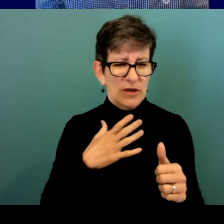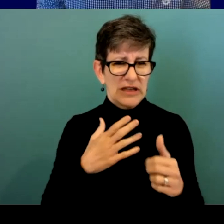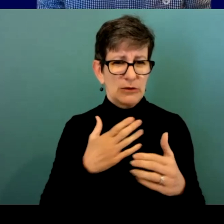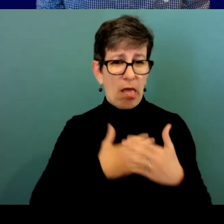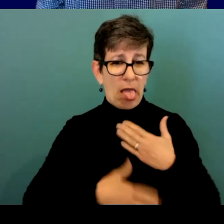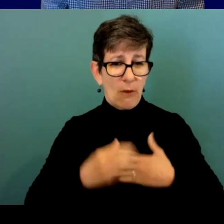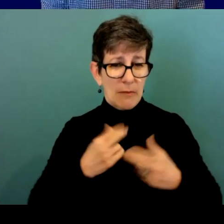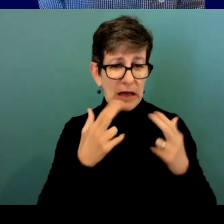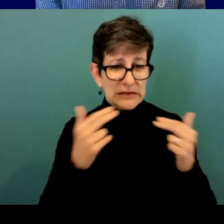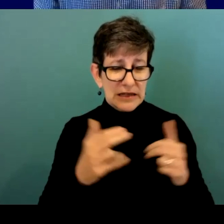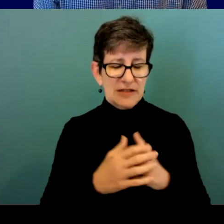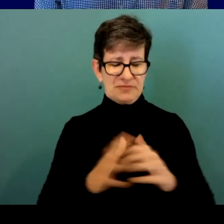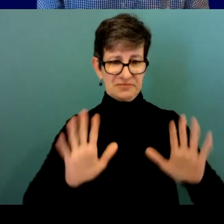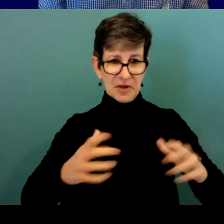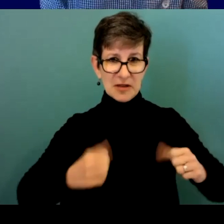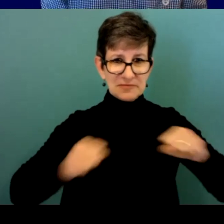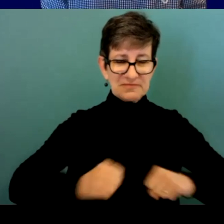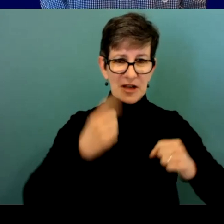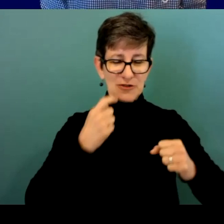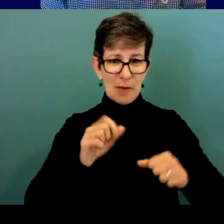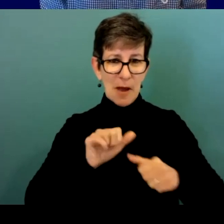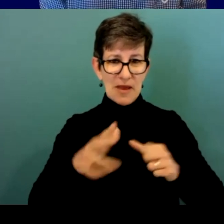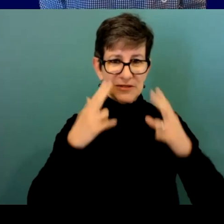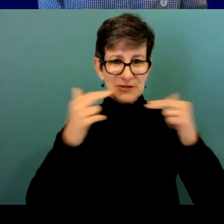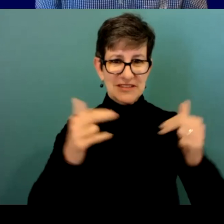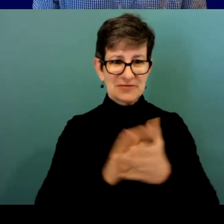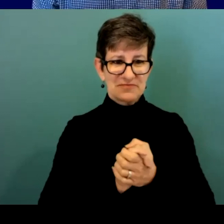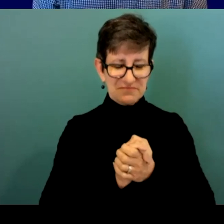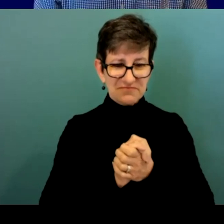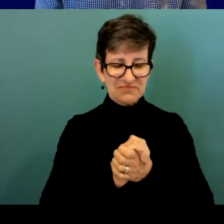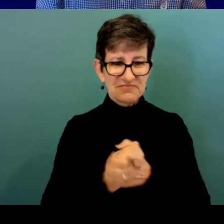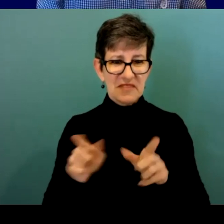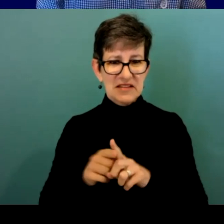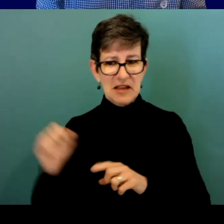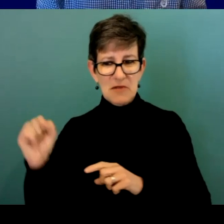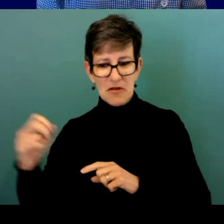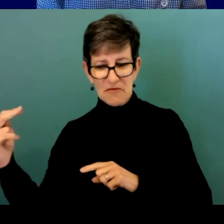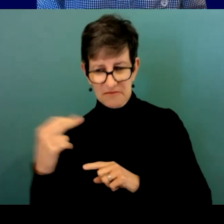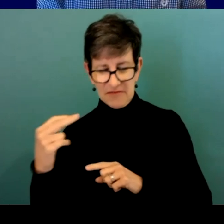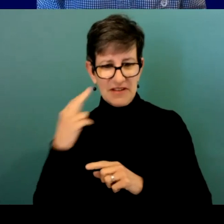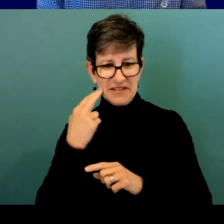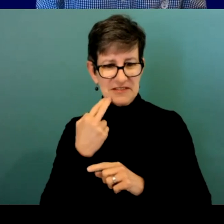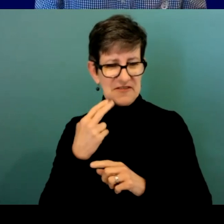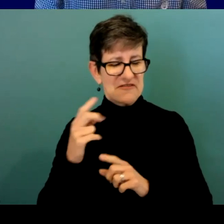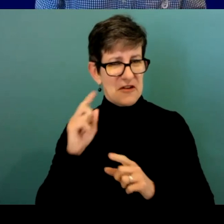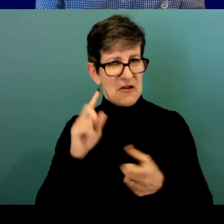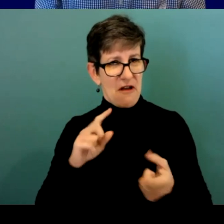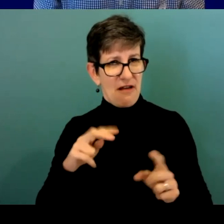So I'm going to do my best to sing this as Eleanor taught it to me and here is Eleanor's